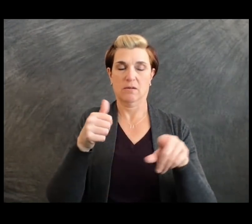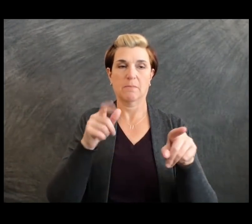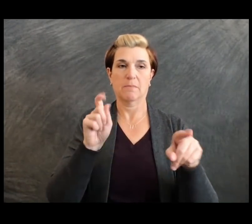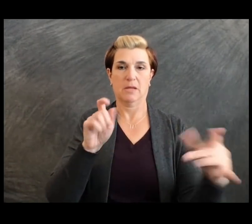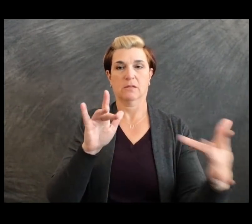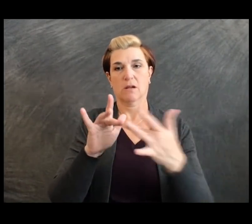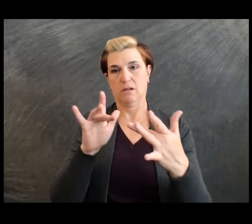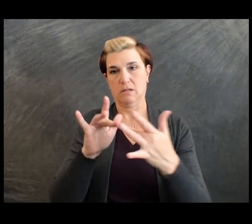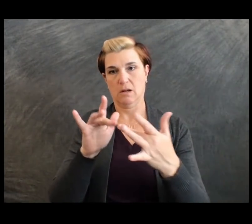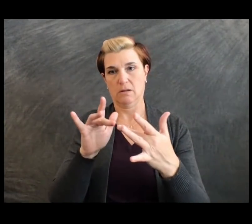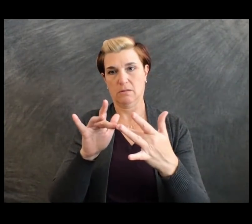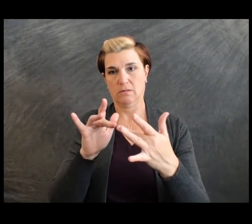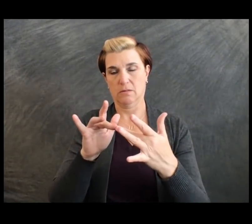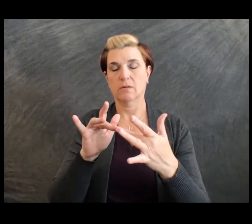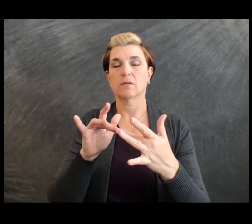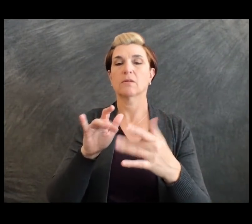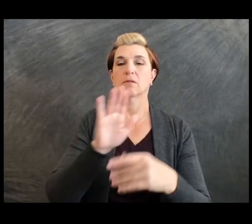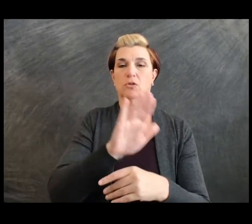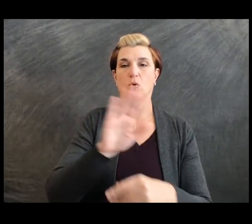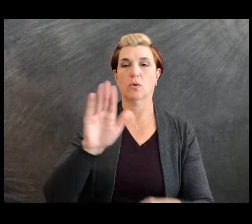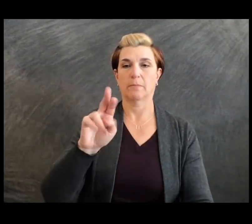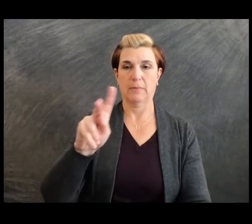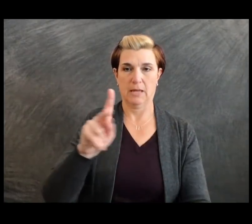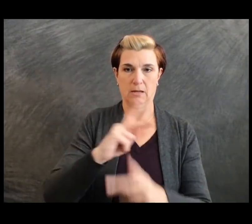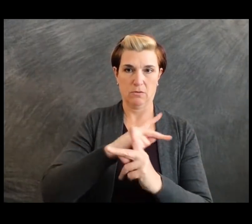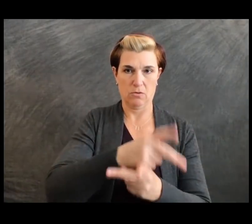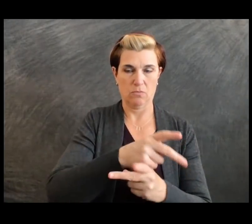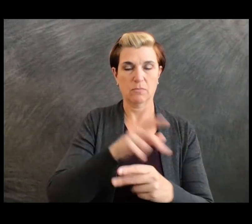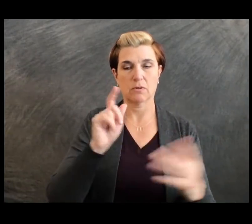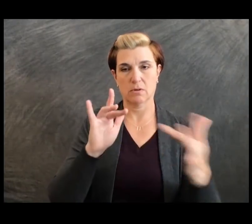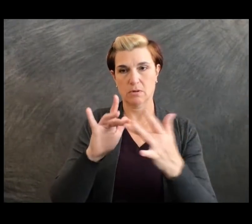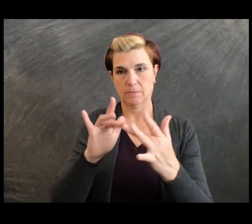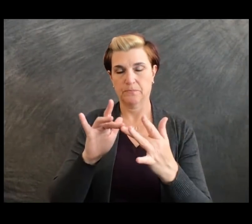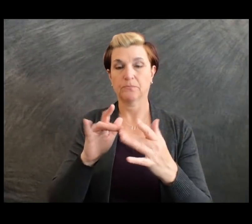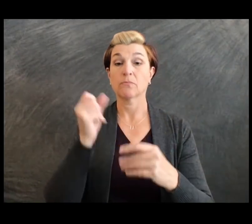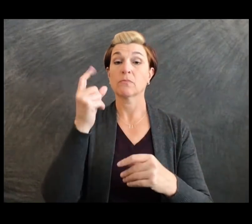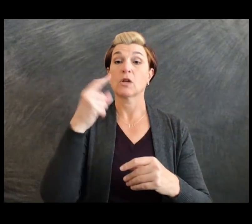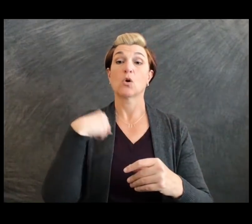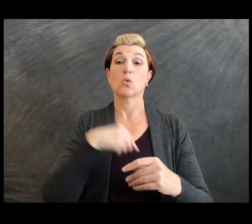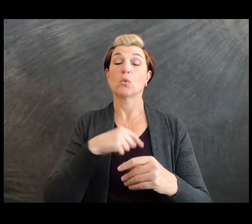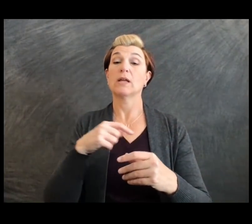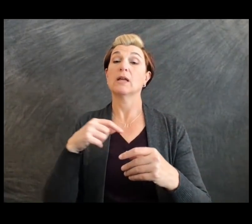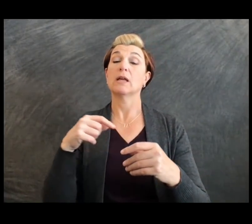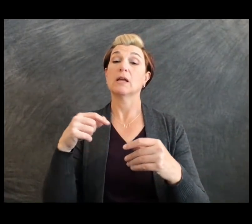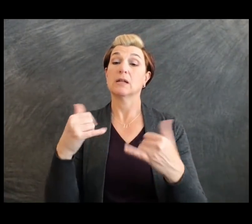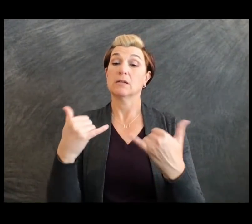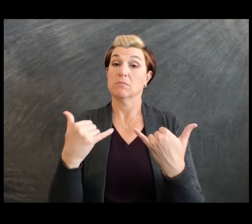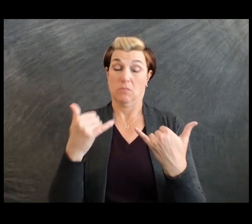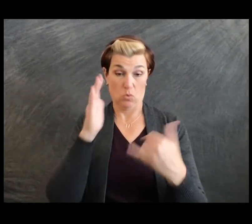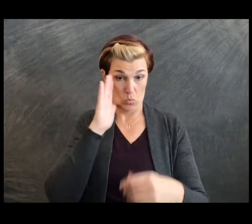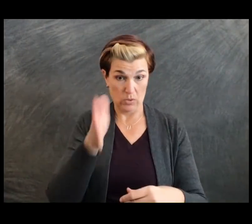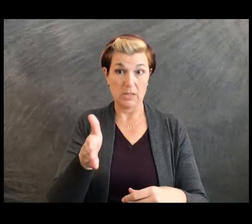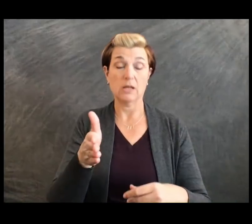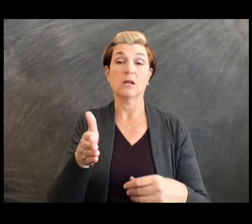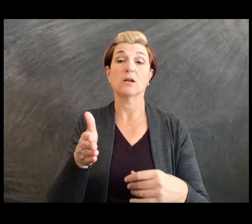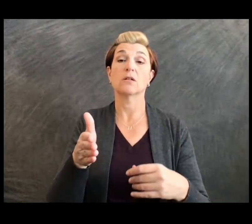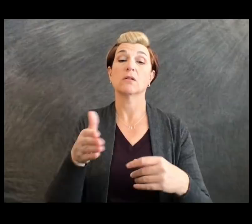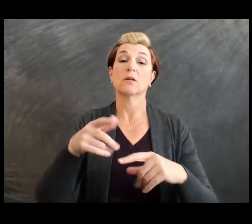all eight point five million people in terms of the moratorium on foreclosures